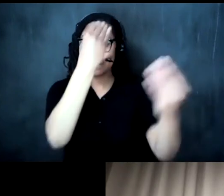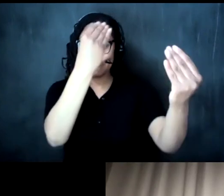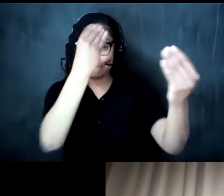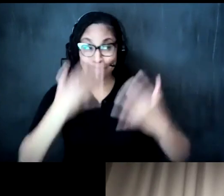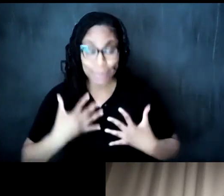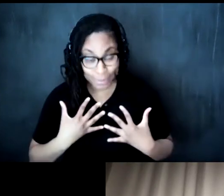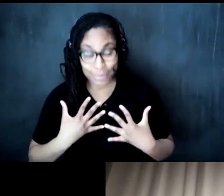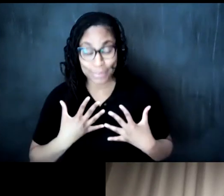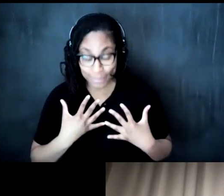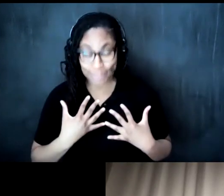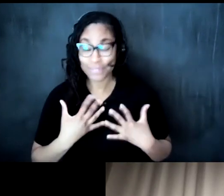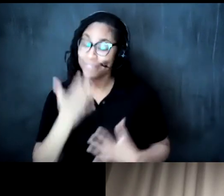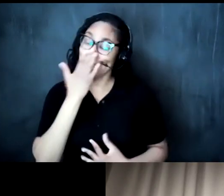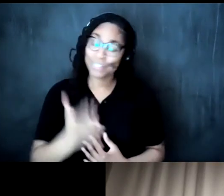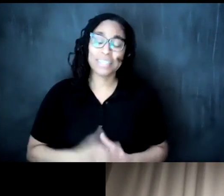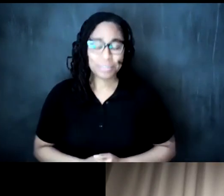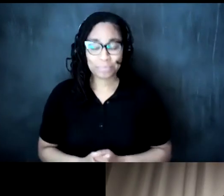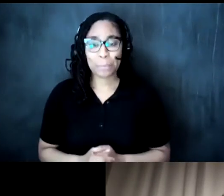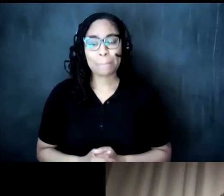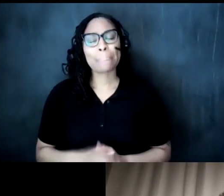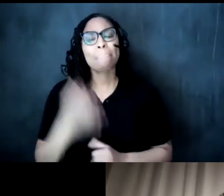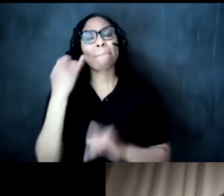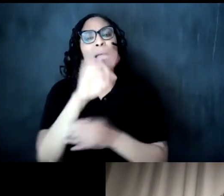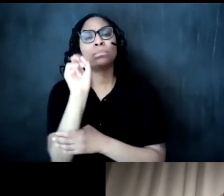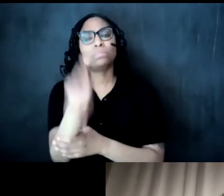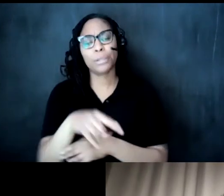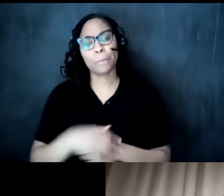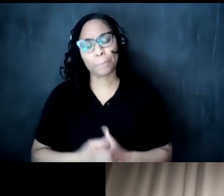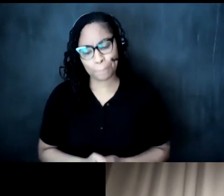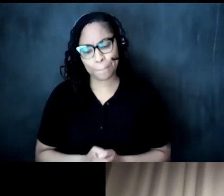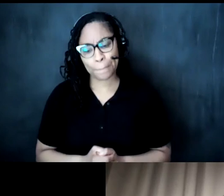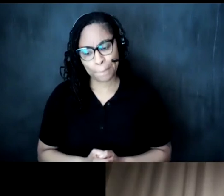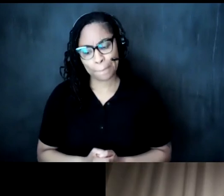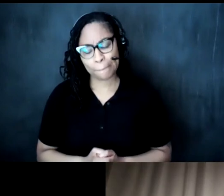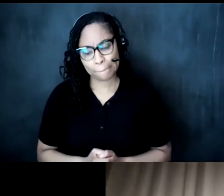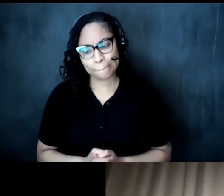very informative um my last question i wanted to ask you is really regarding like your experience